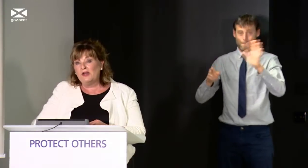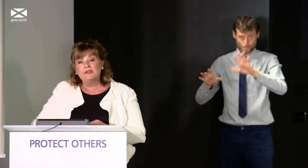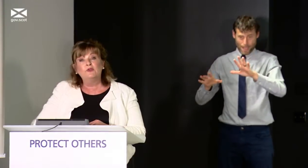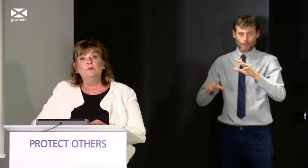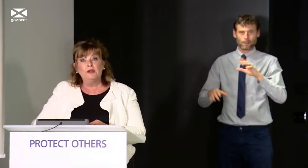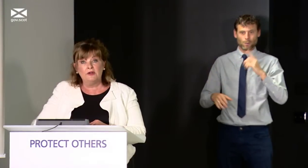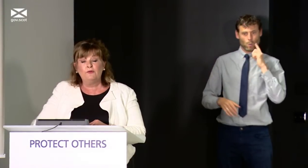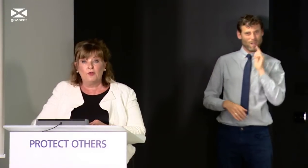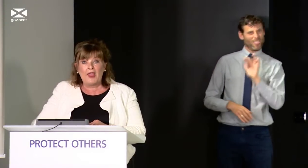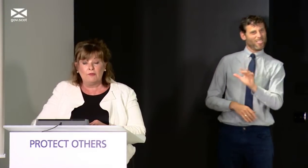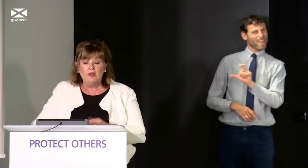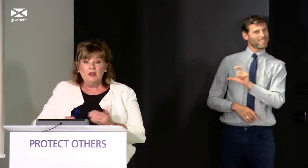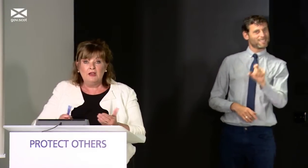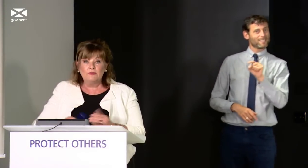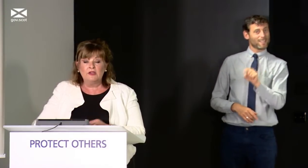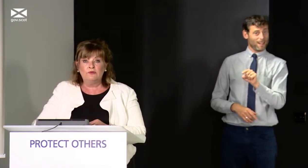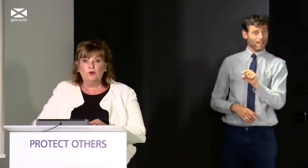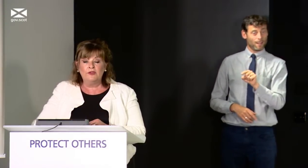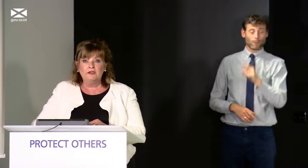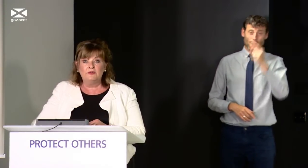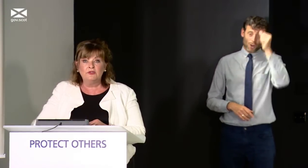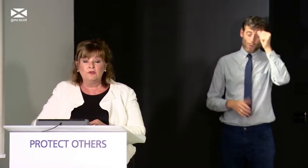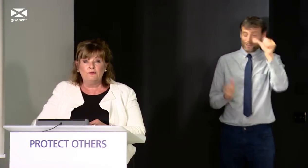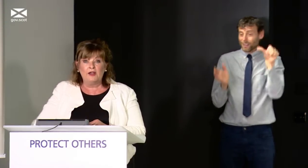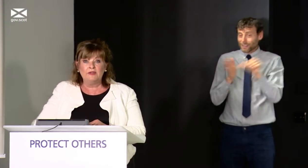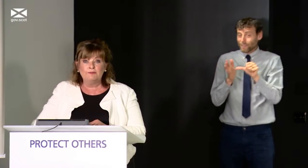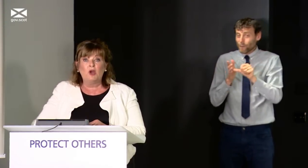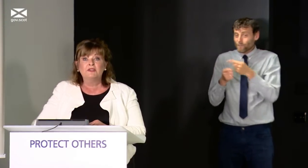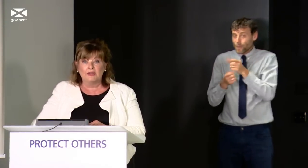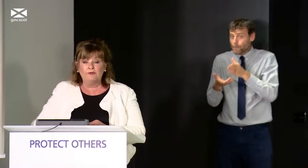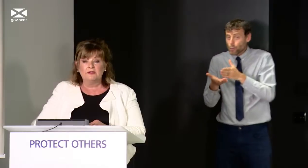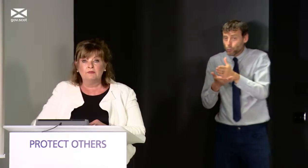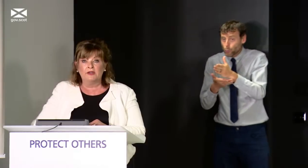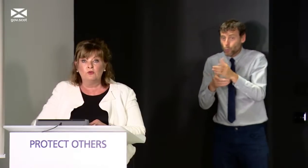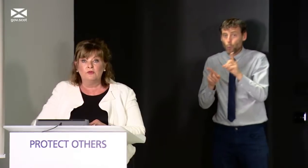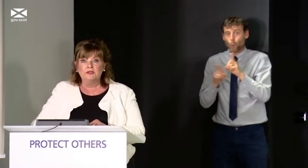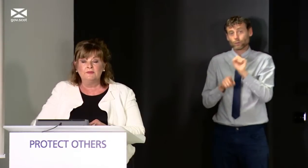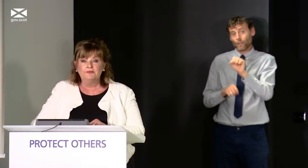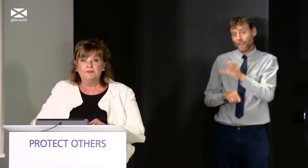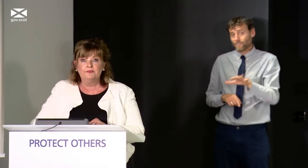difficult period for them as well as for all the individuals and families personally affected by Covid.